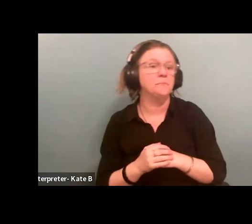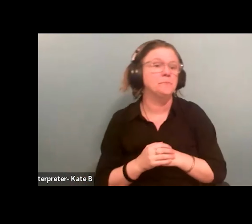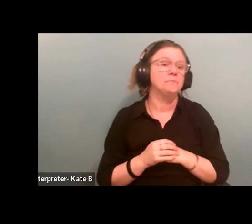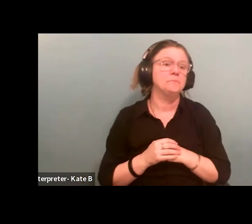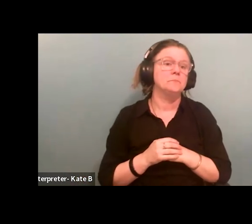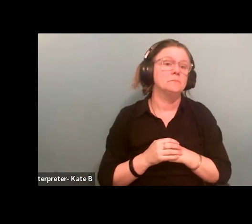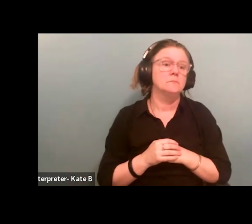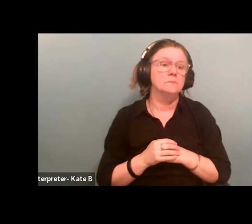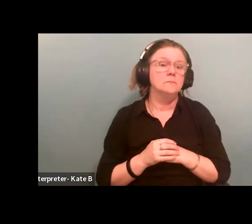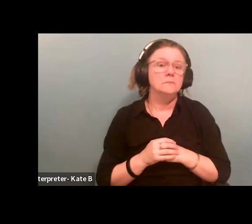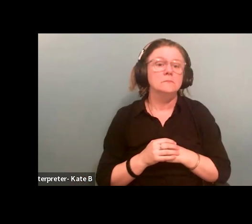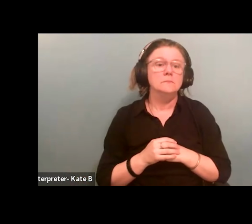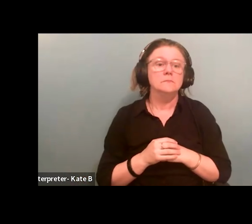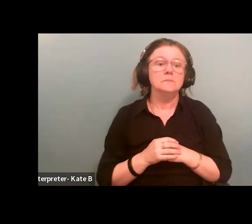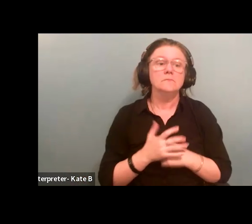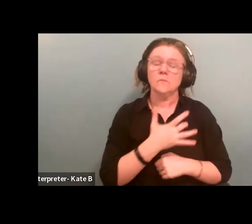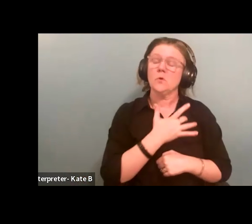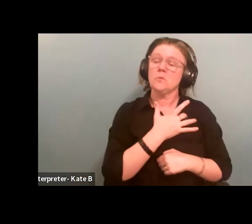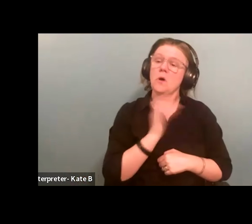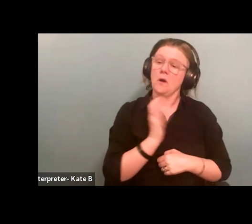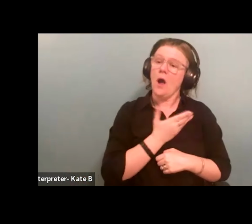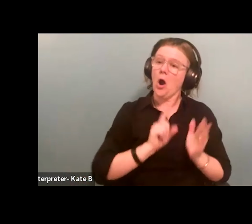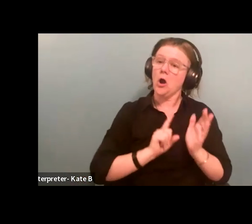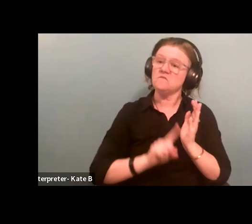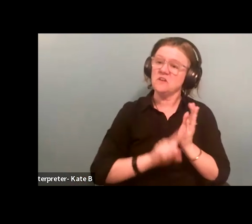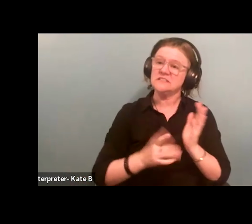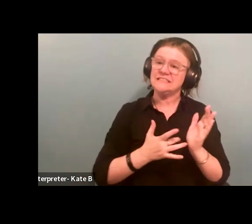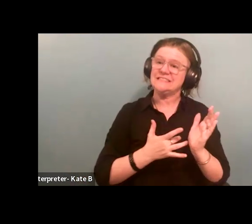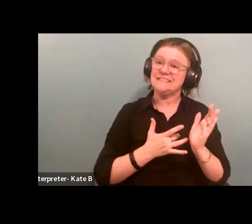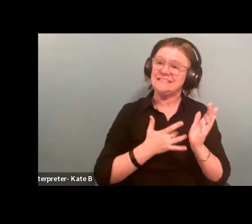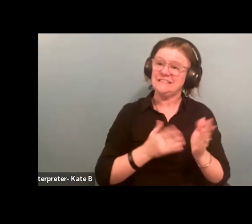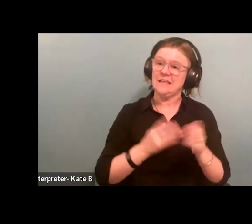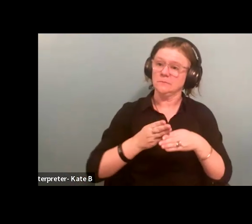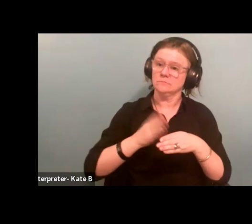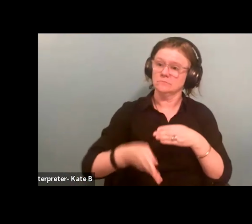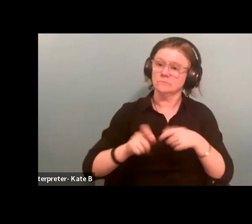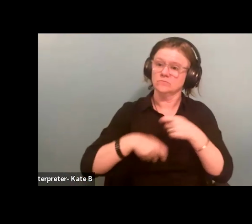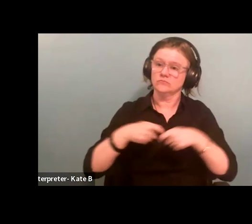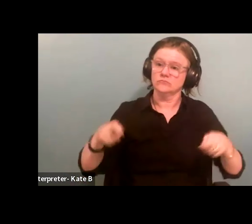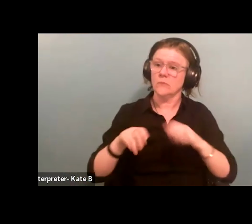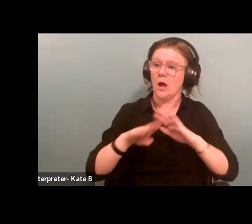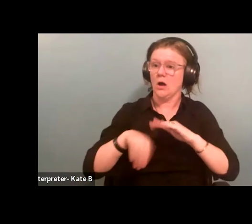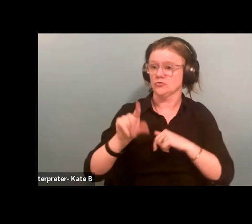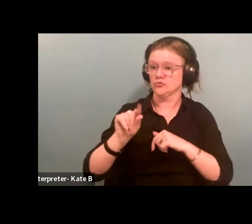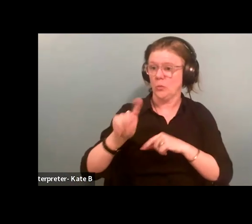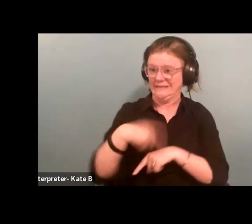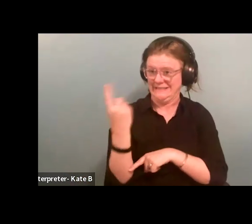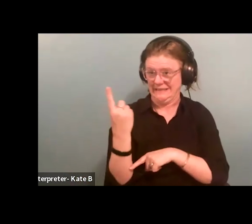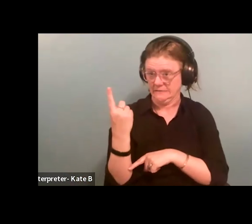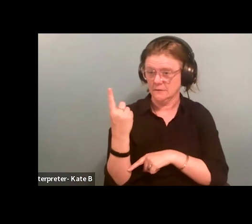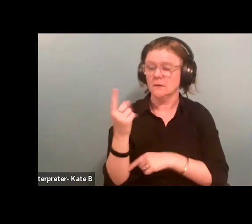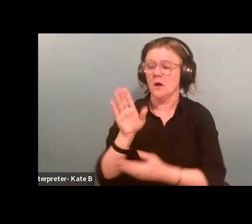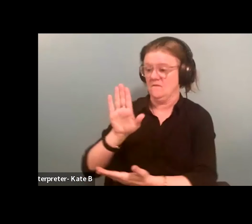Investigation, we are usually required to finish those investigations in 20 days. So we'll do a face-to-face, whether it's an emergency